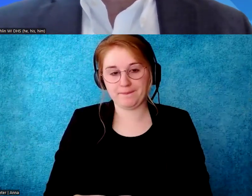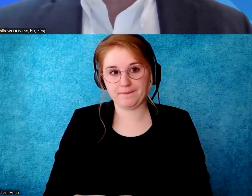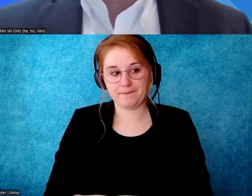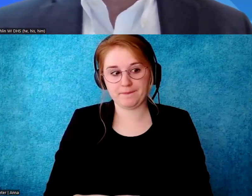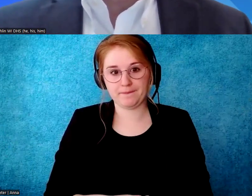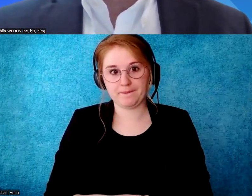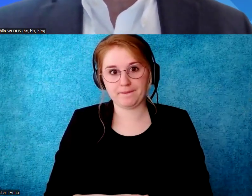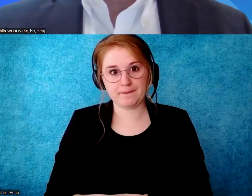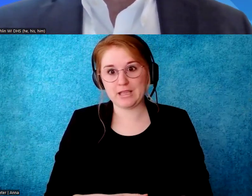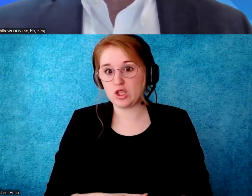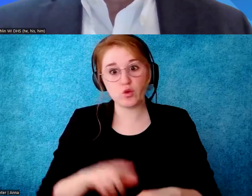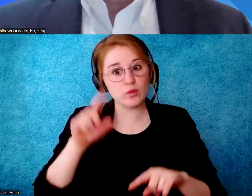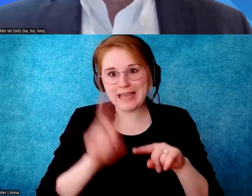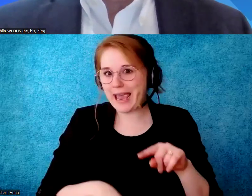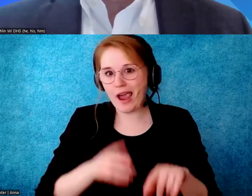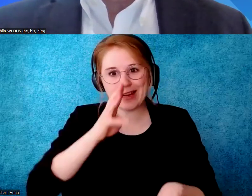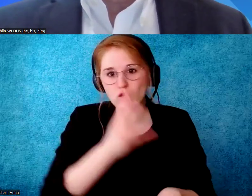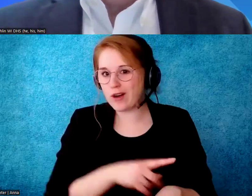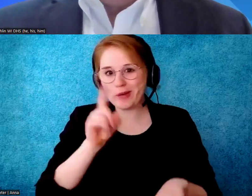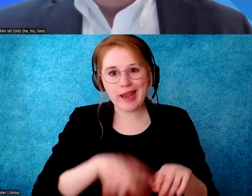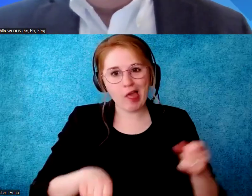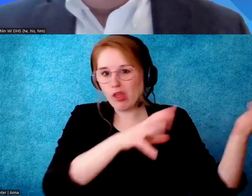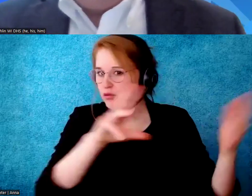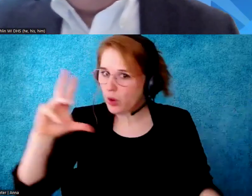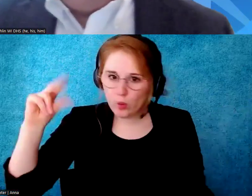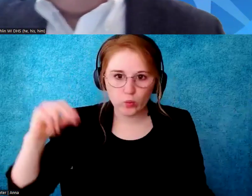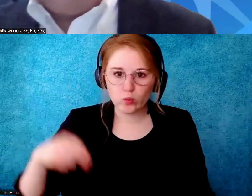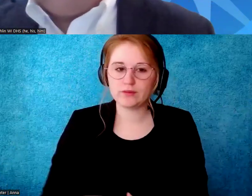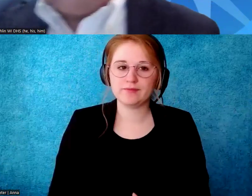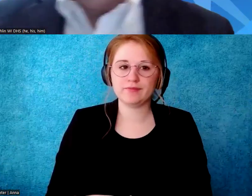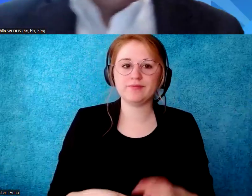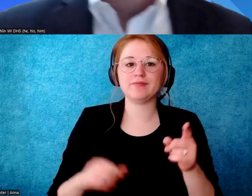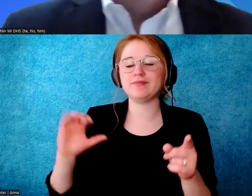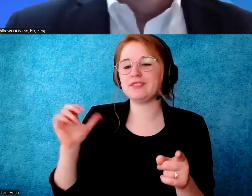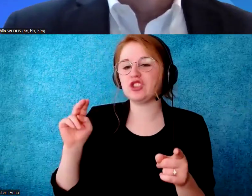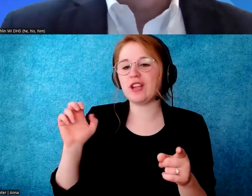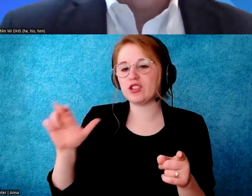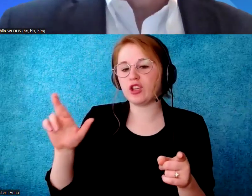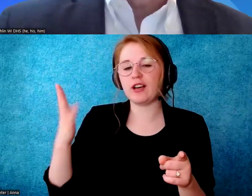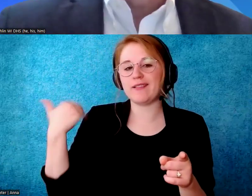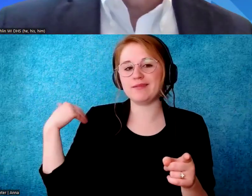and can't be underestimated, I don't think. nd the chancellor of UW Green Bay, way back in that first video we shared, he said,